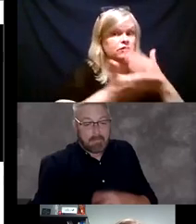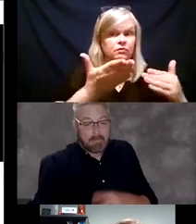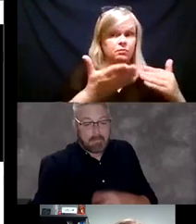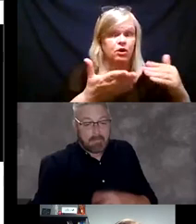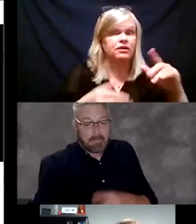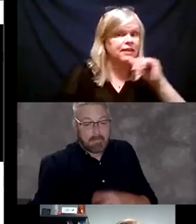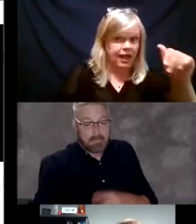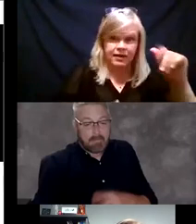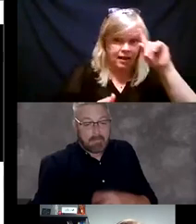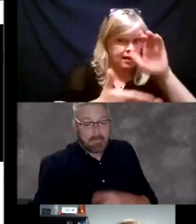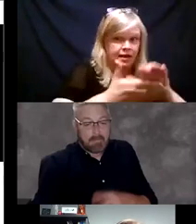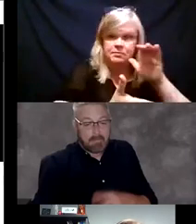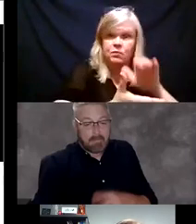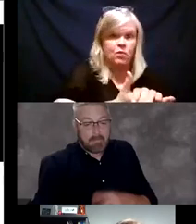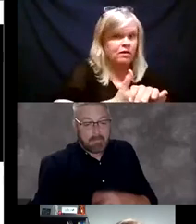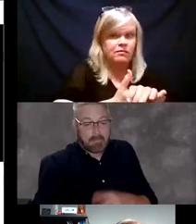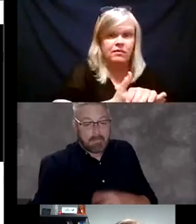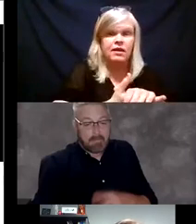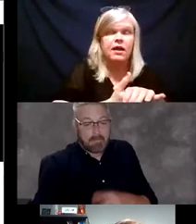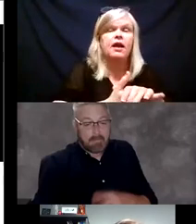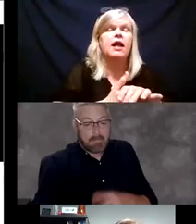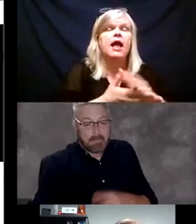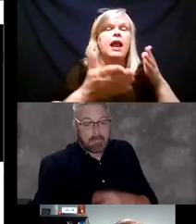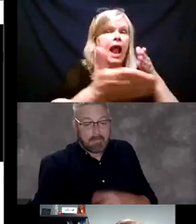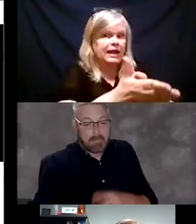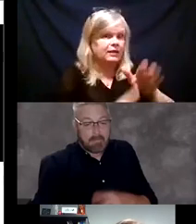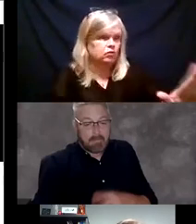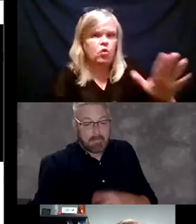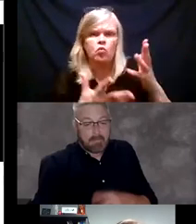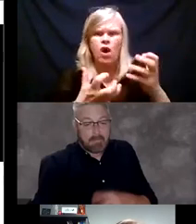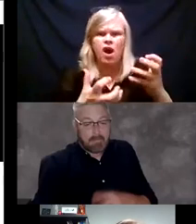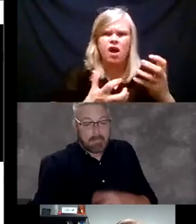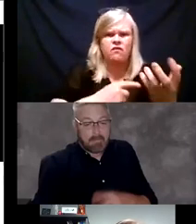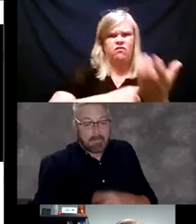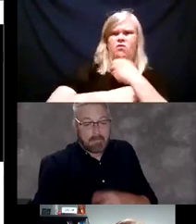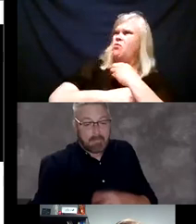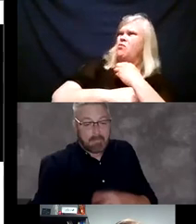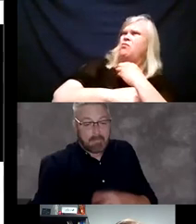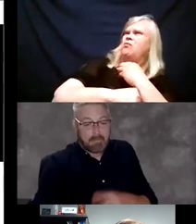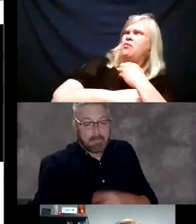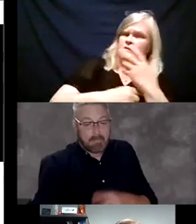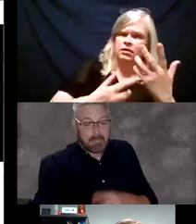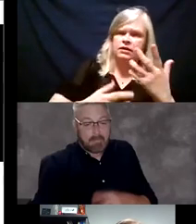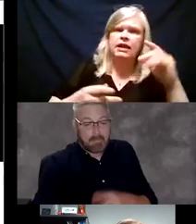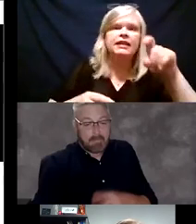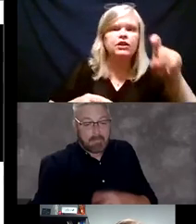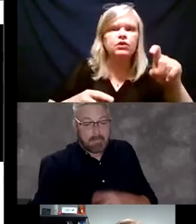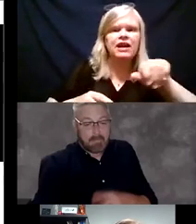AND IT'S AGAINST SOMEONE'S WILL OR DONE BY FORCE. THEN YOU NEED ONE OF THESE OTHER THINGS.